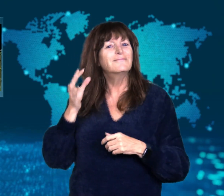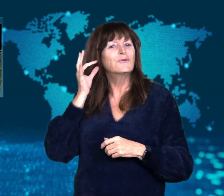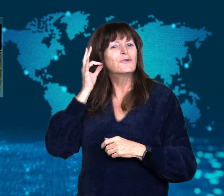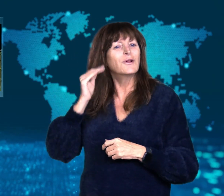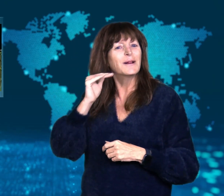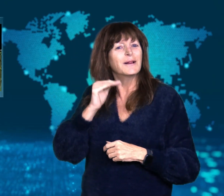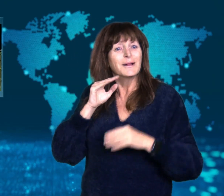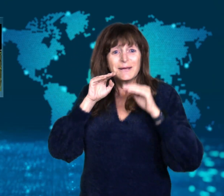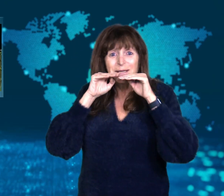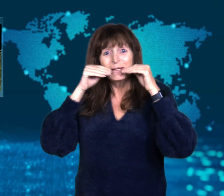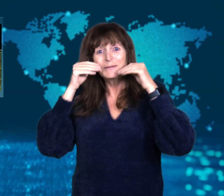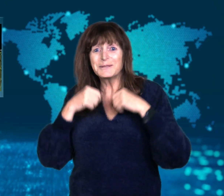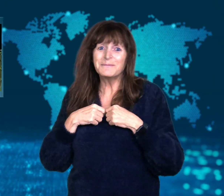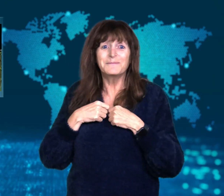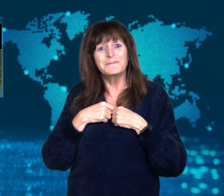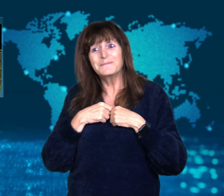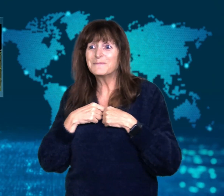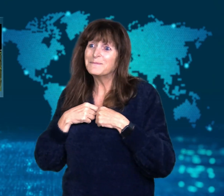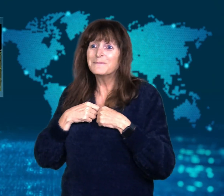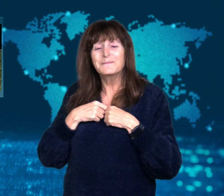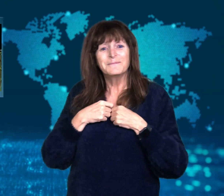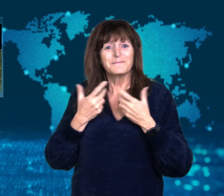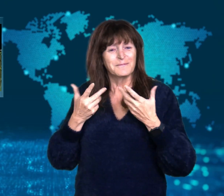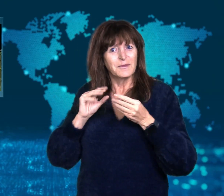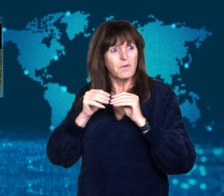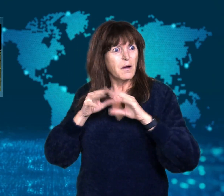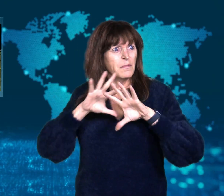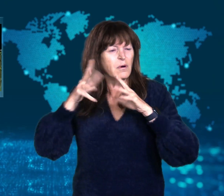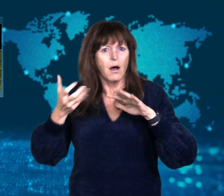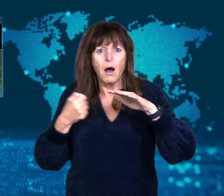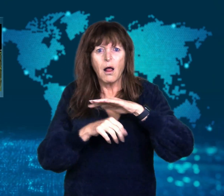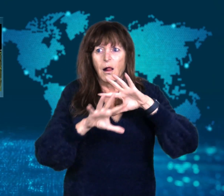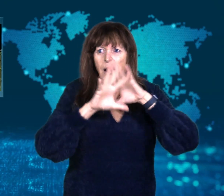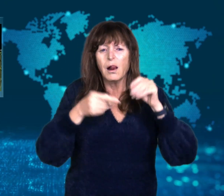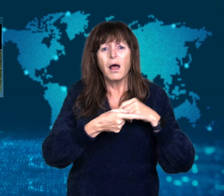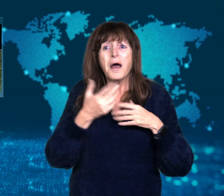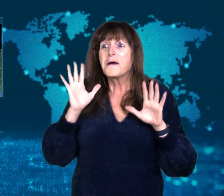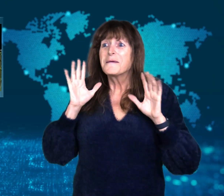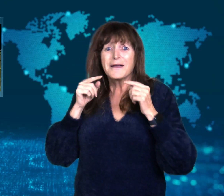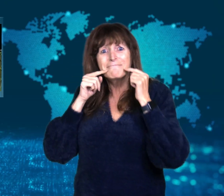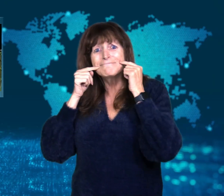A police video of the rescue showed her smiling